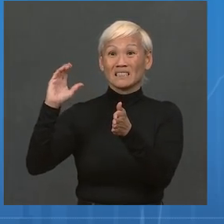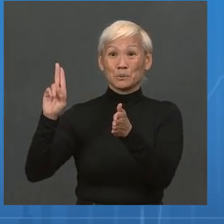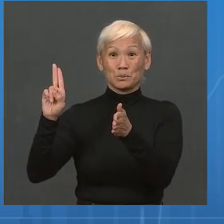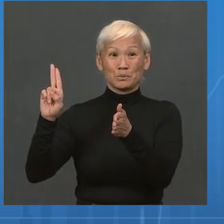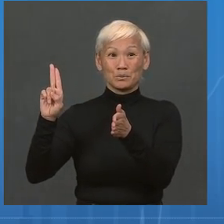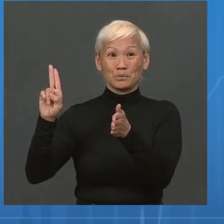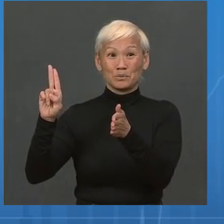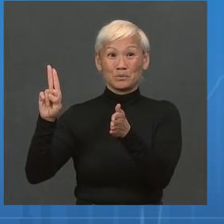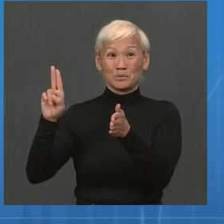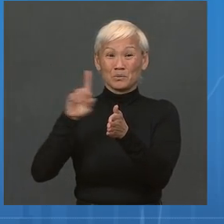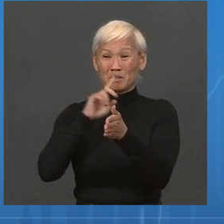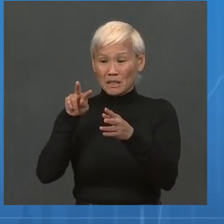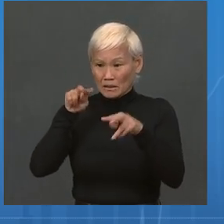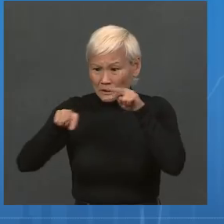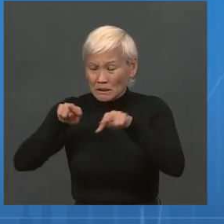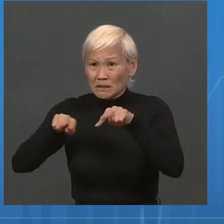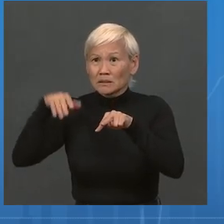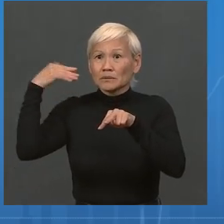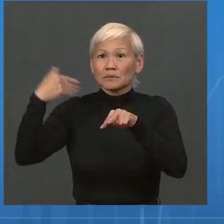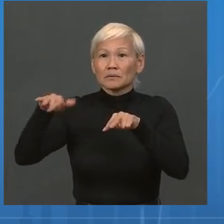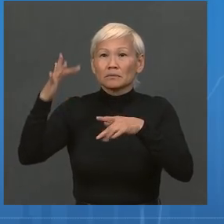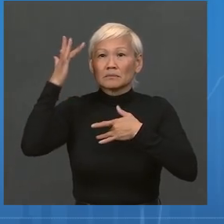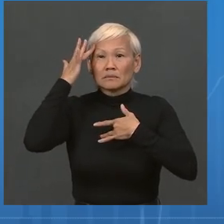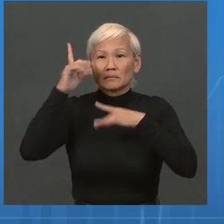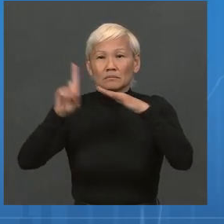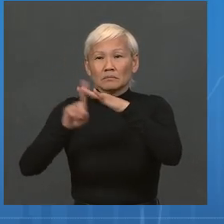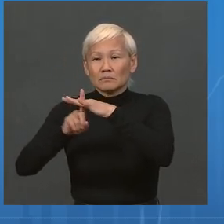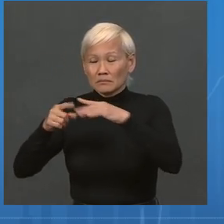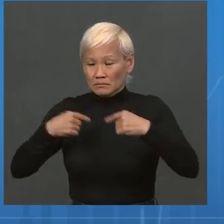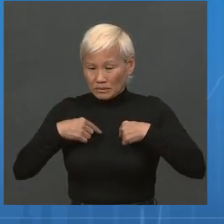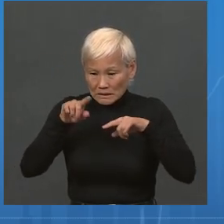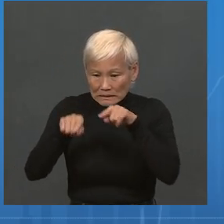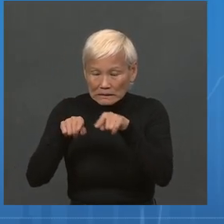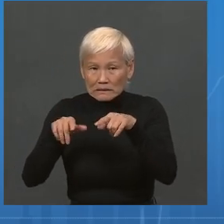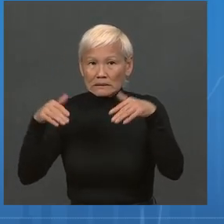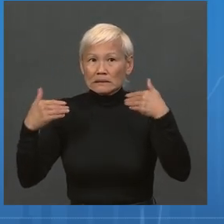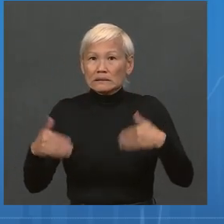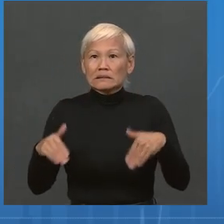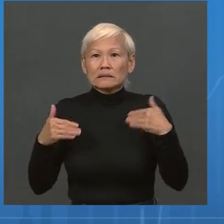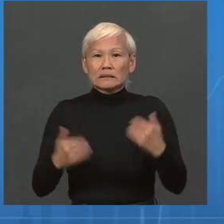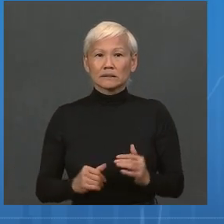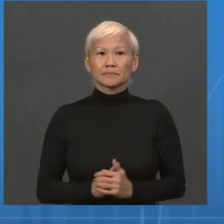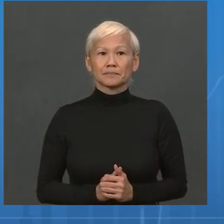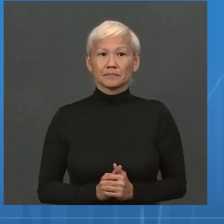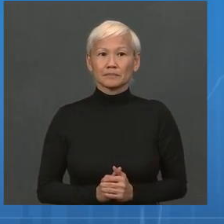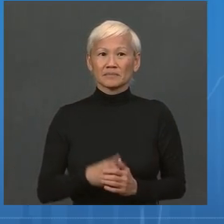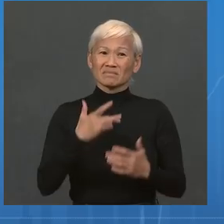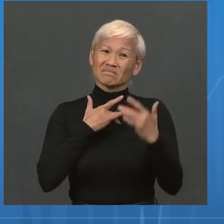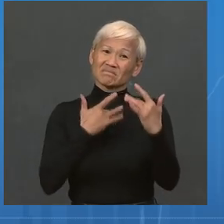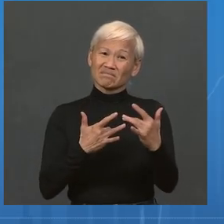And in the total cohort, at least 94 COVID-associated deaths. Next slide.